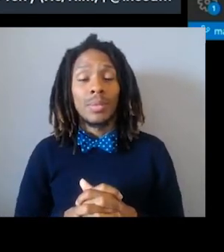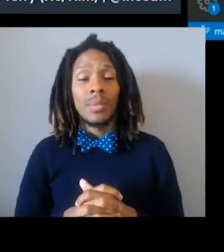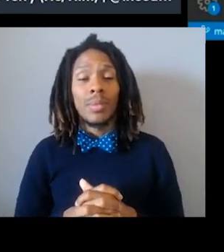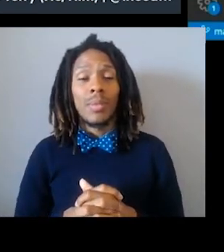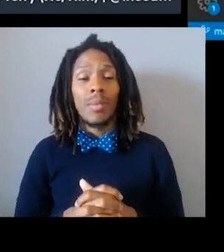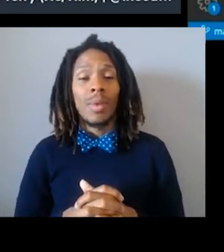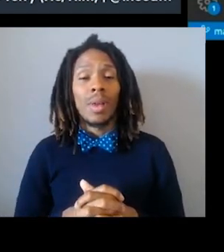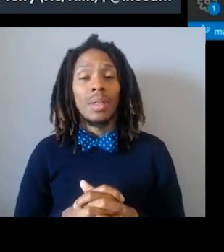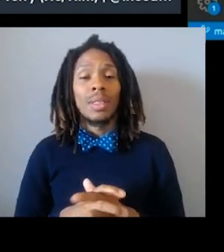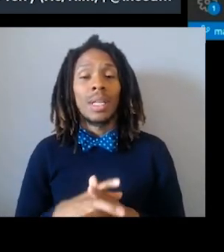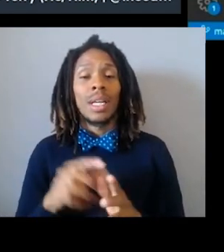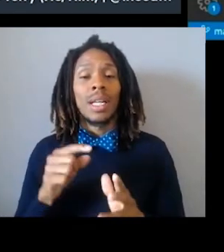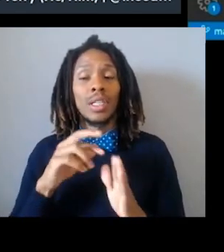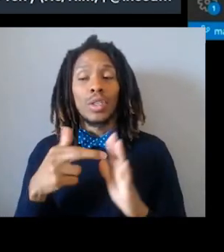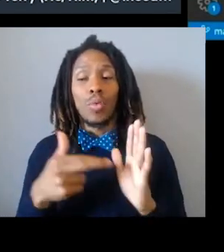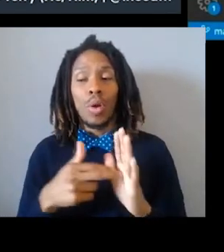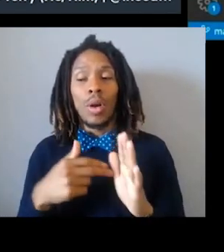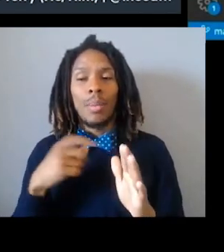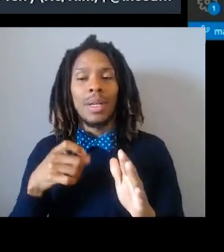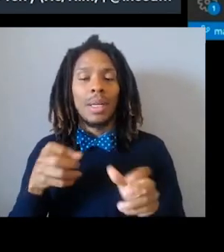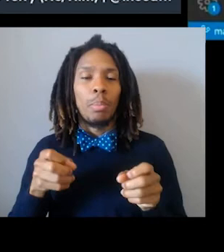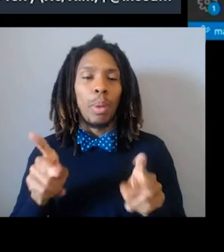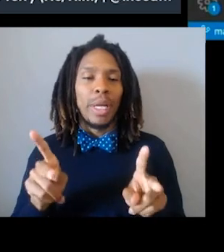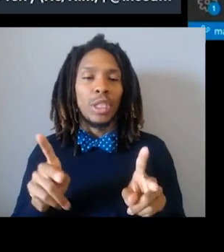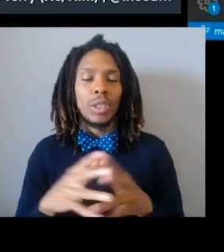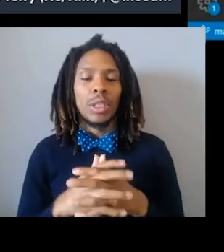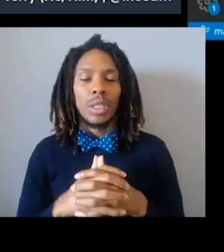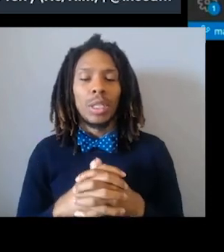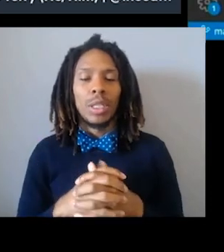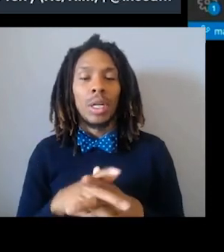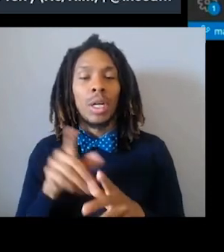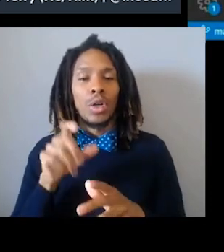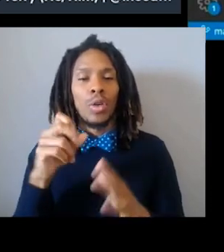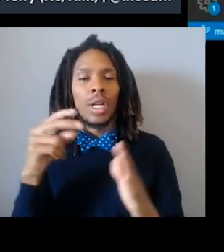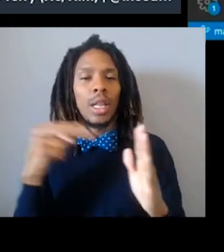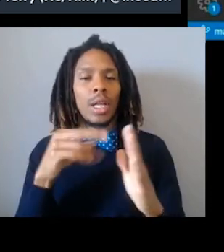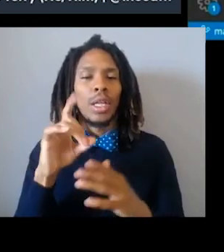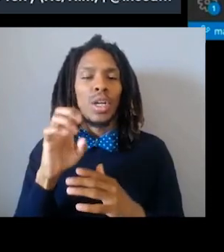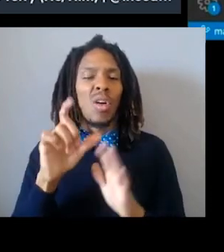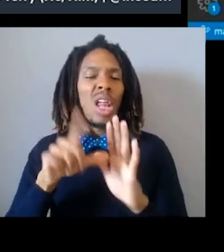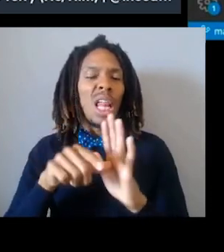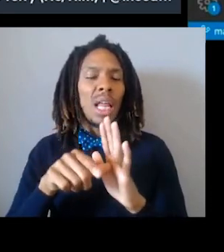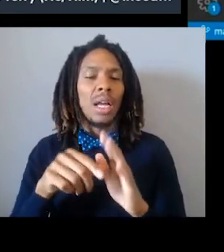These are permissions, but again, you can guys can look at the code in that later, but here's the global, right?